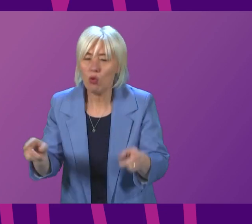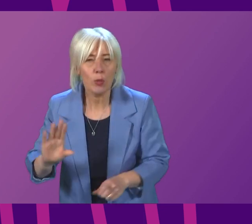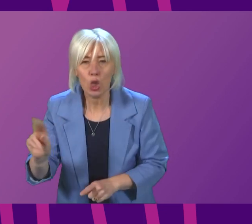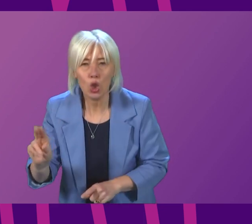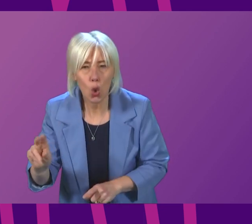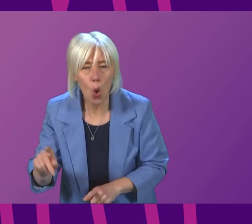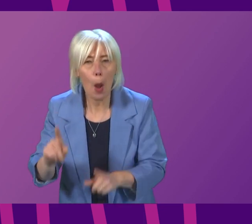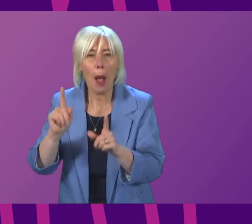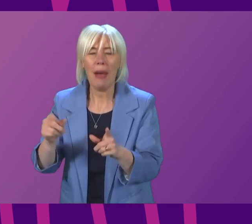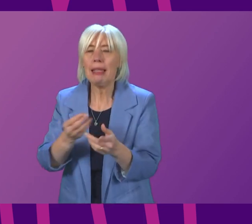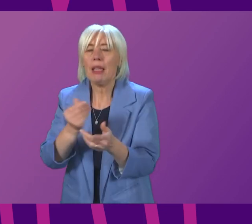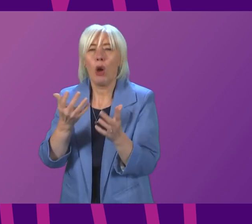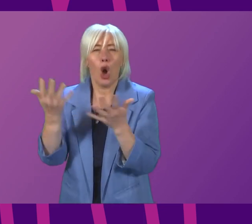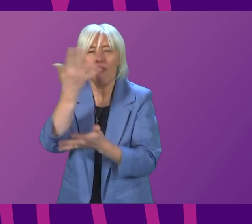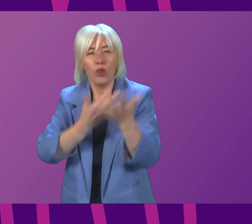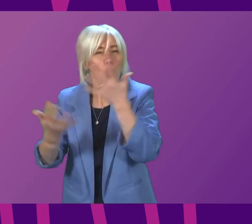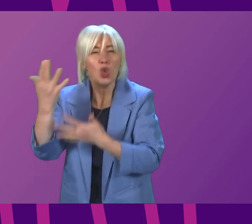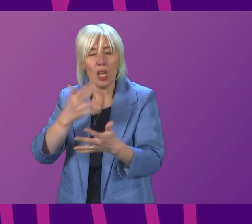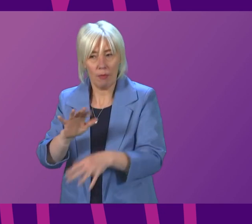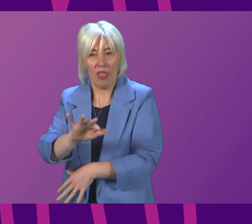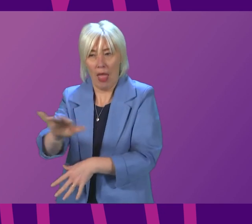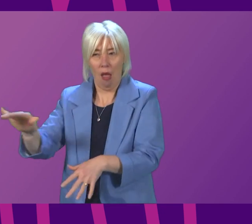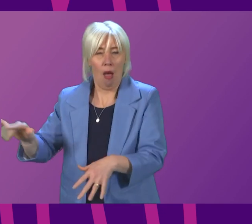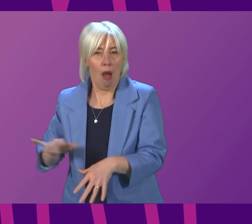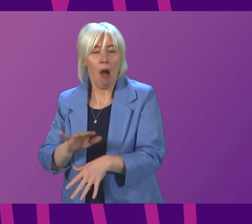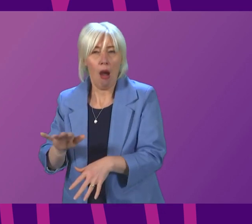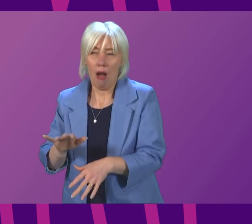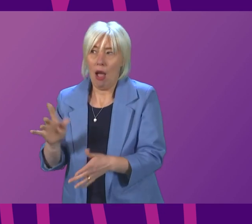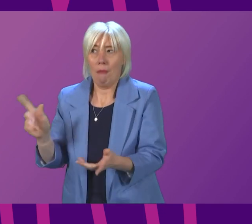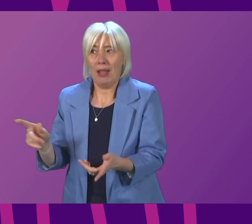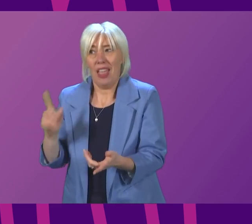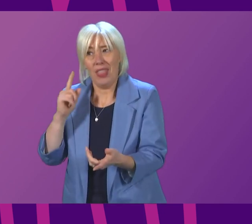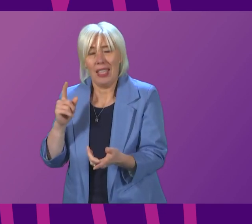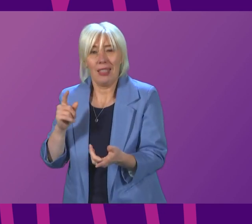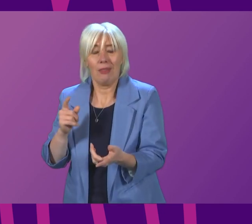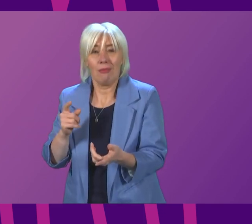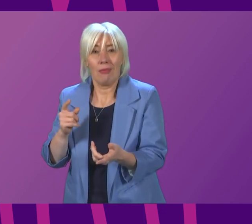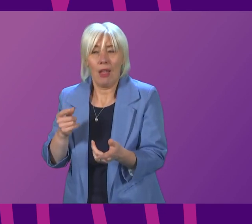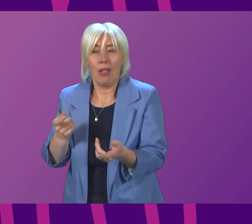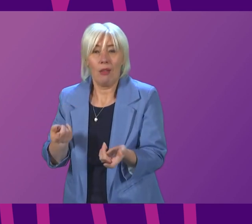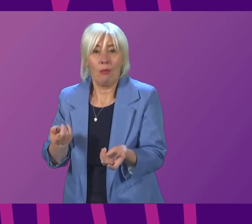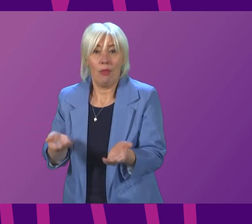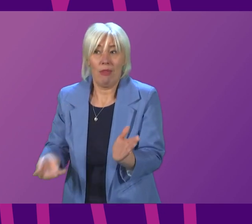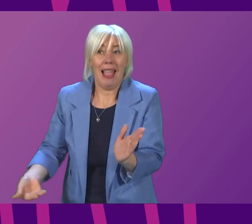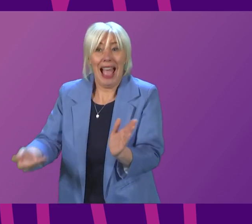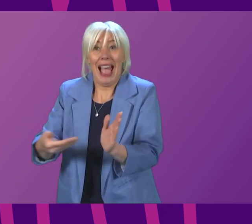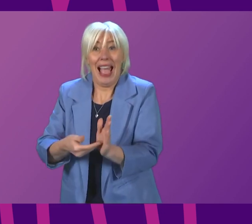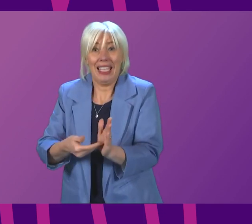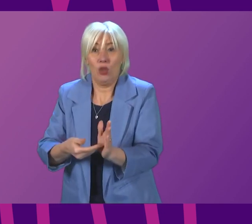to deal with some of the confusion that, if I may say, the misrepresentations of Opposition